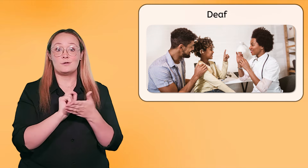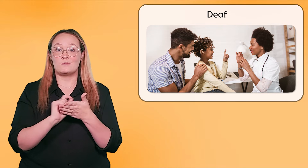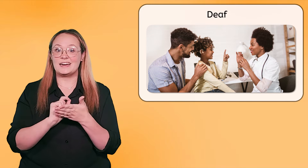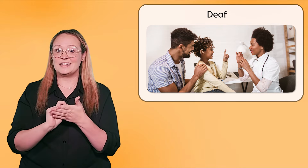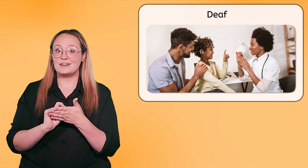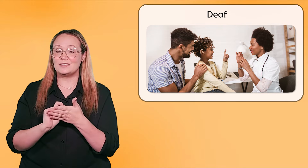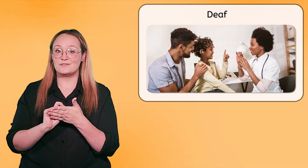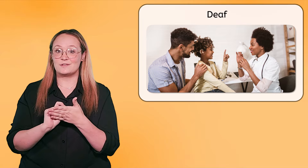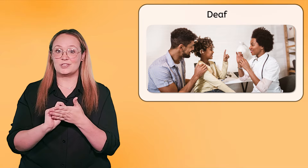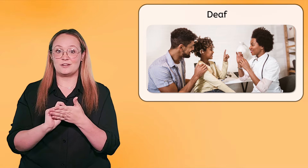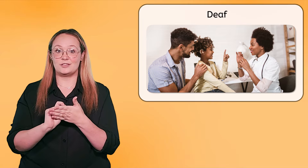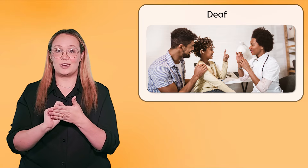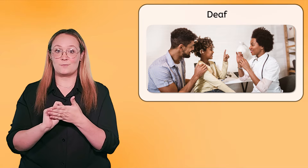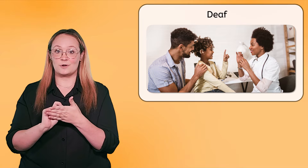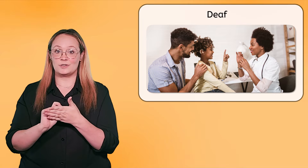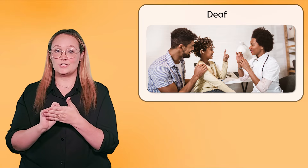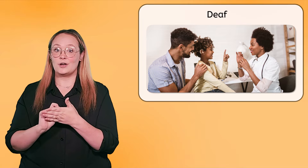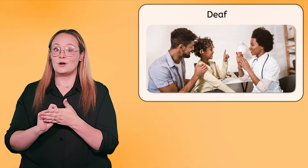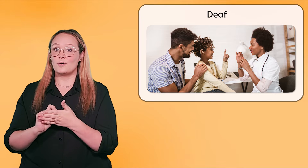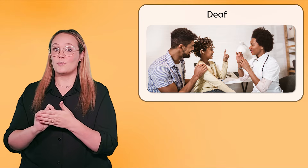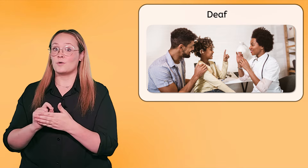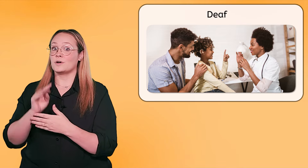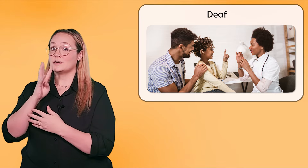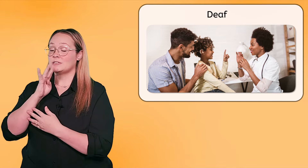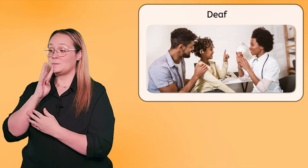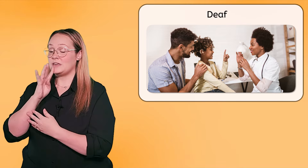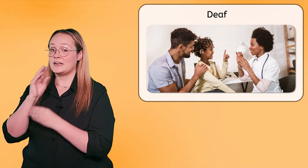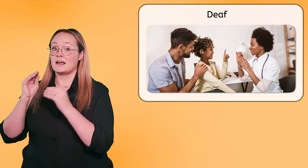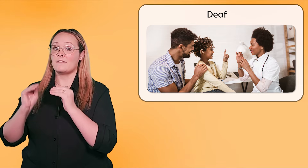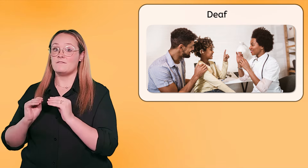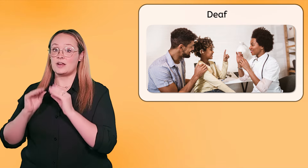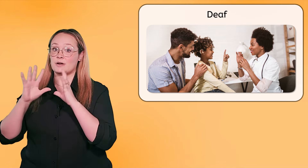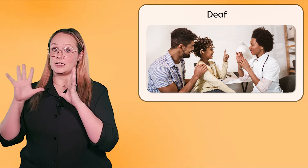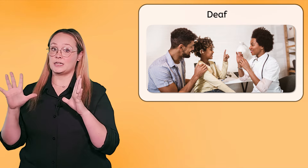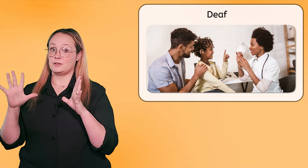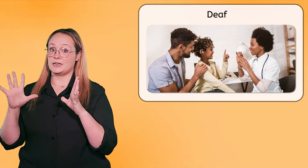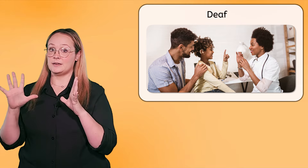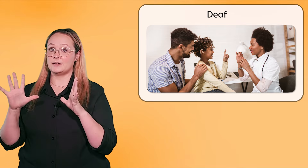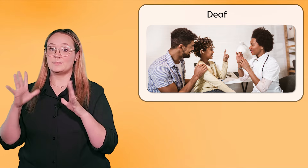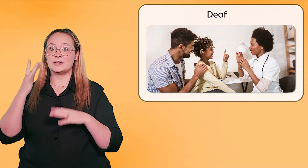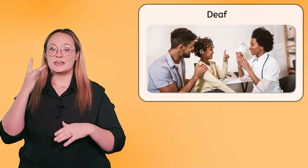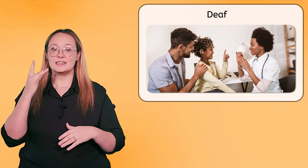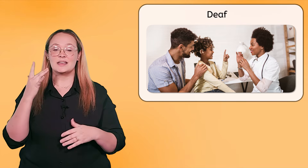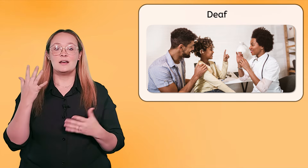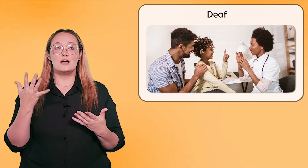writing down difficult-to-understand words, or speaking very clearly because